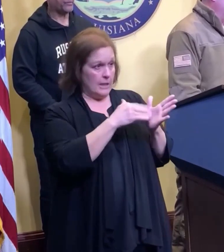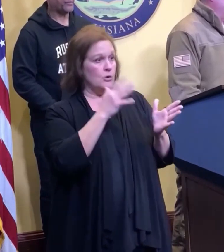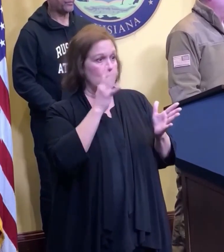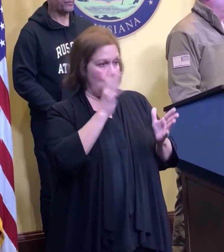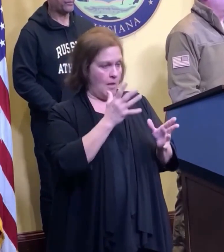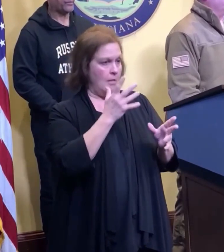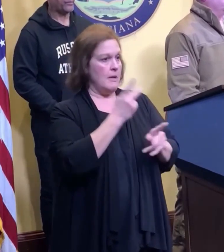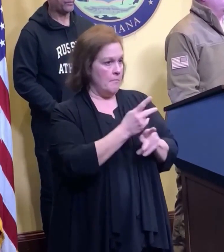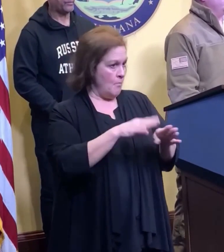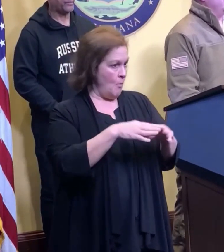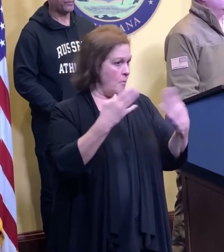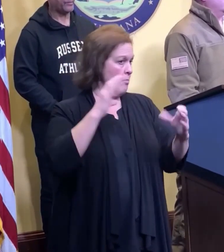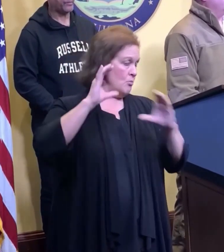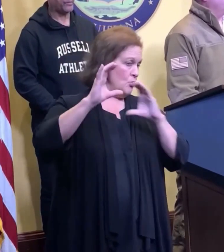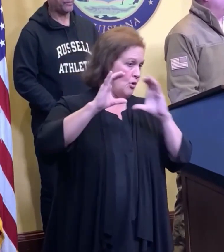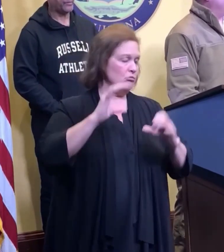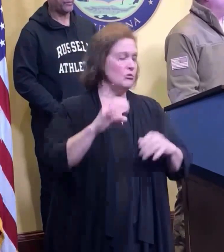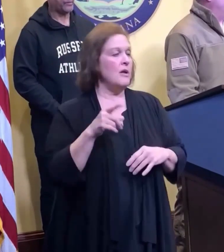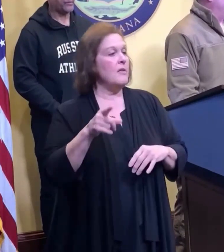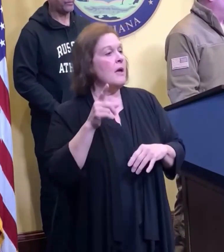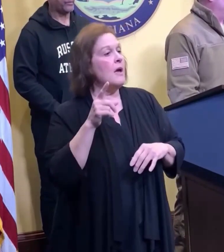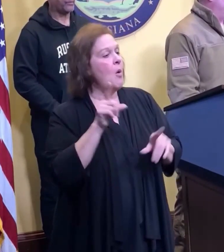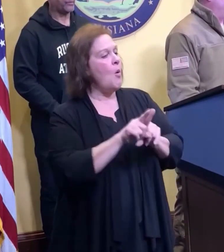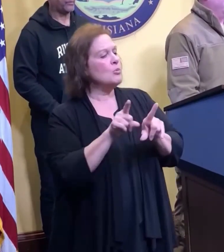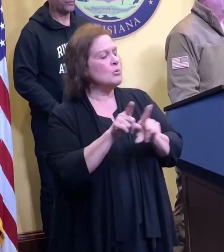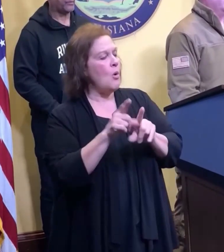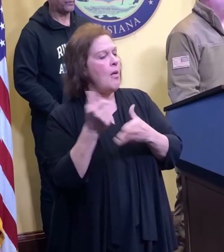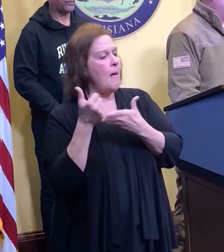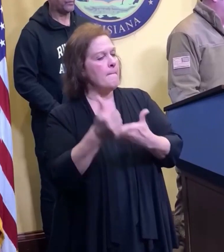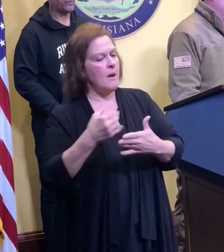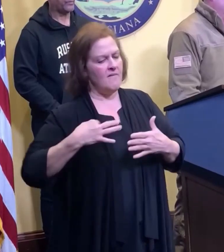they're also coordinating a lot of the volunteer efforts that have been flooding in